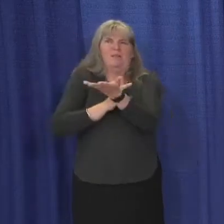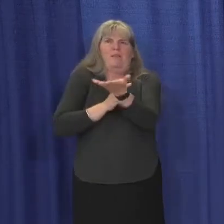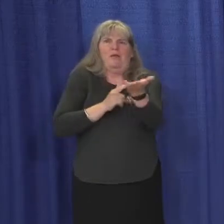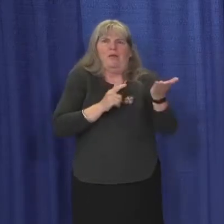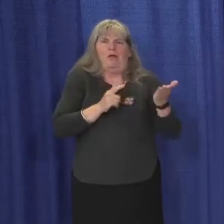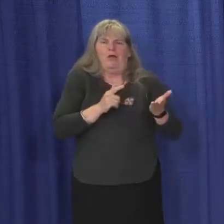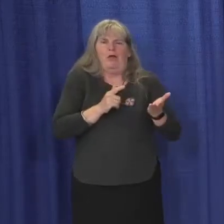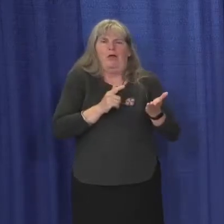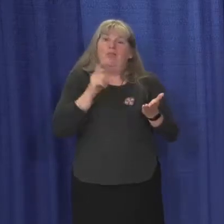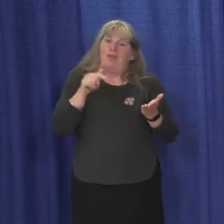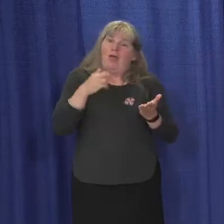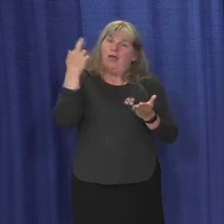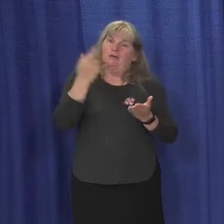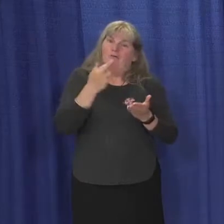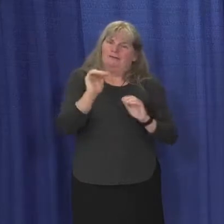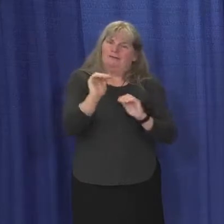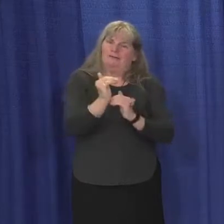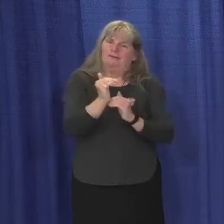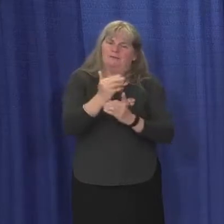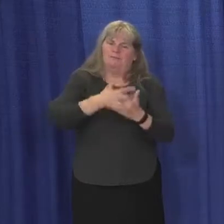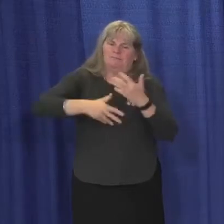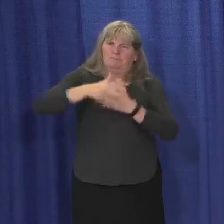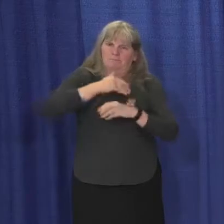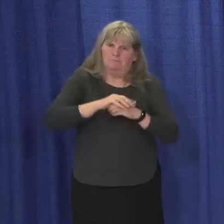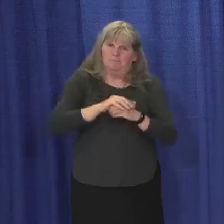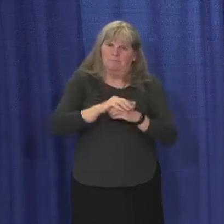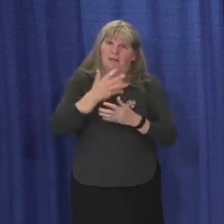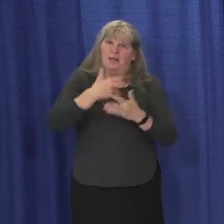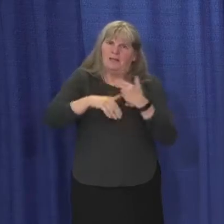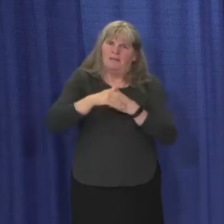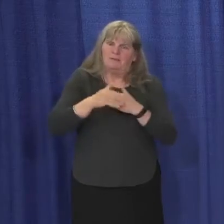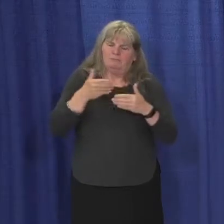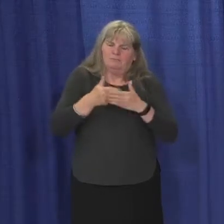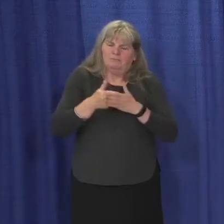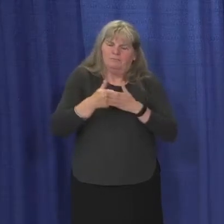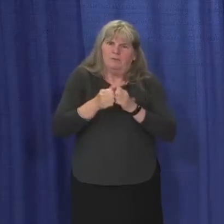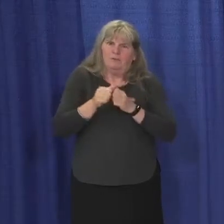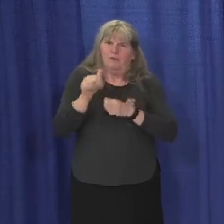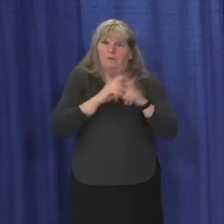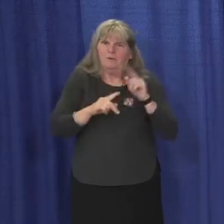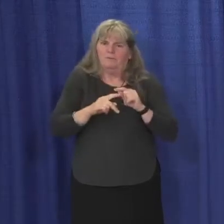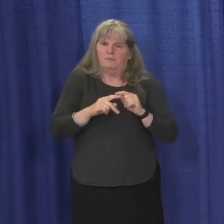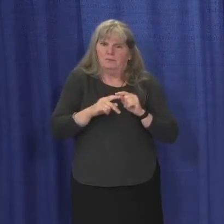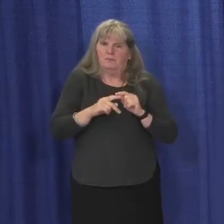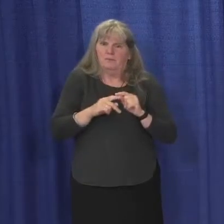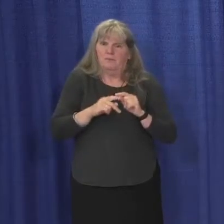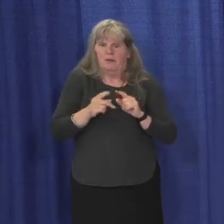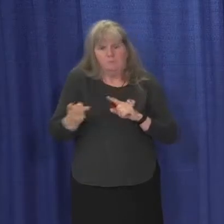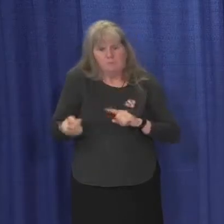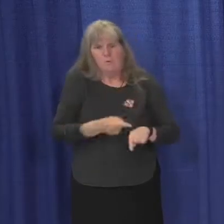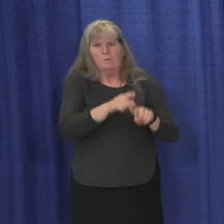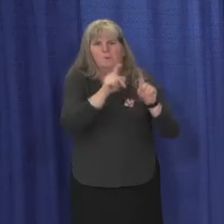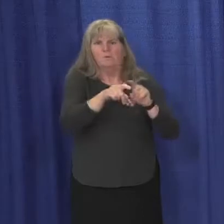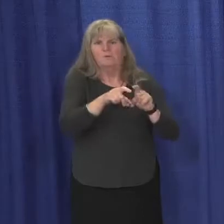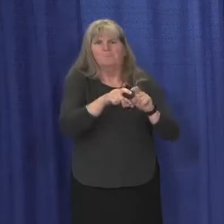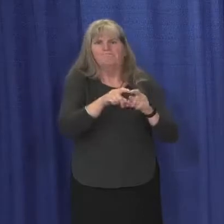We need to limit gatherings and limit contacts between people